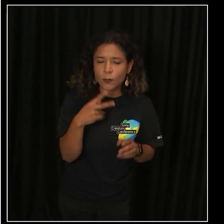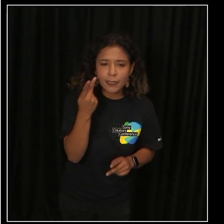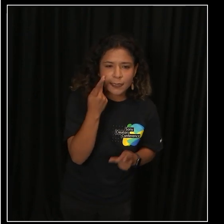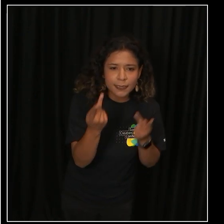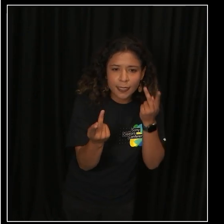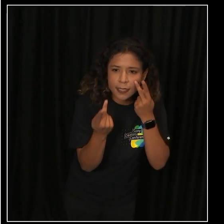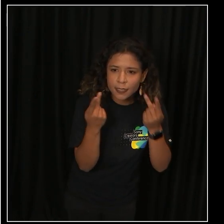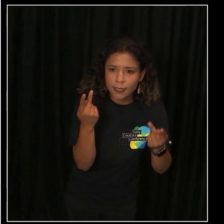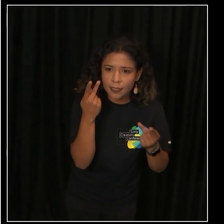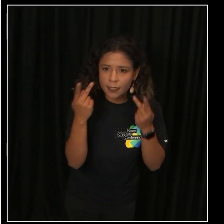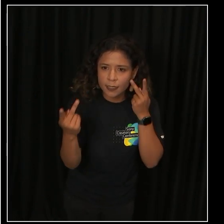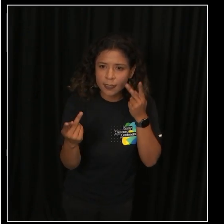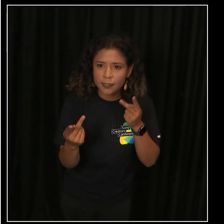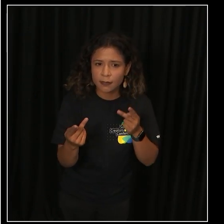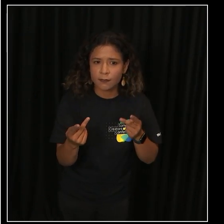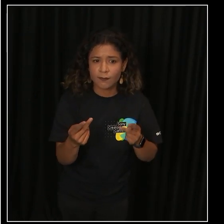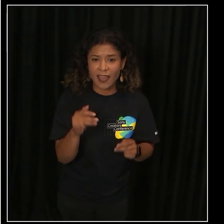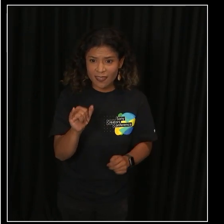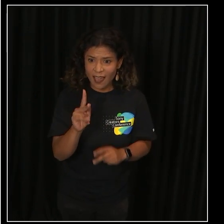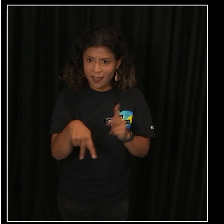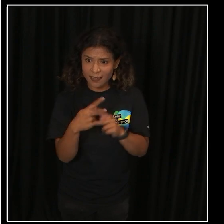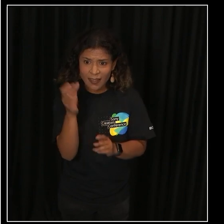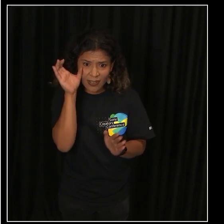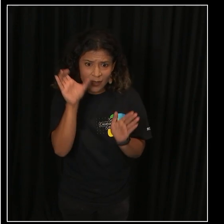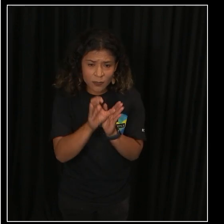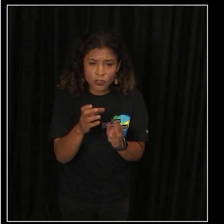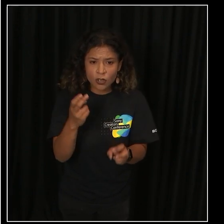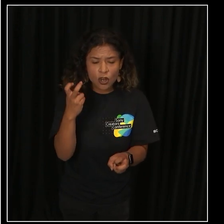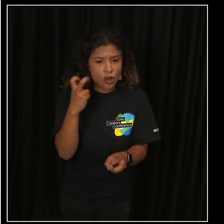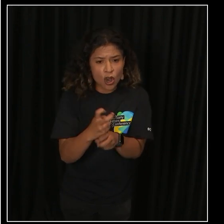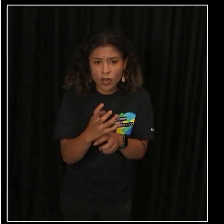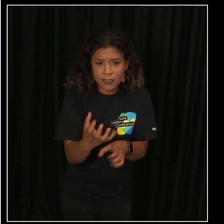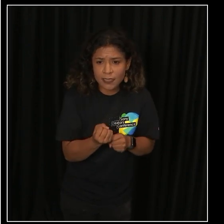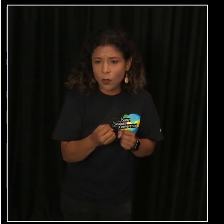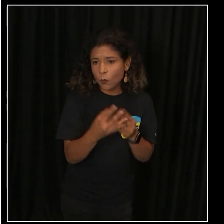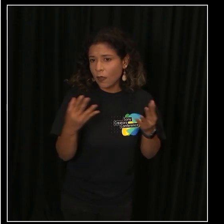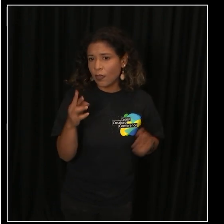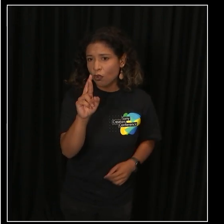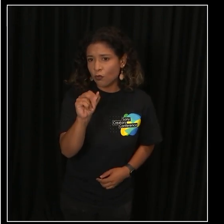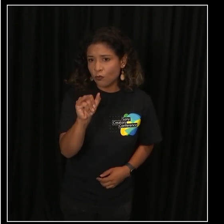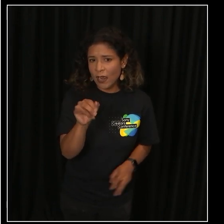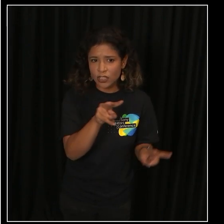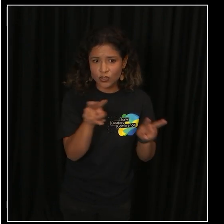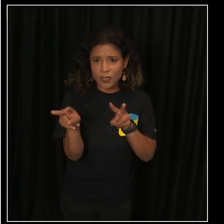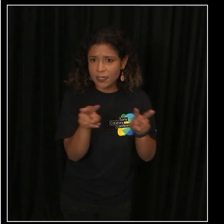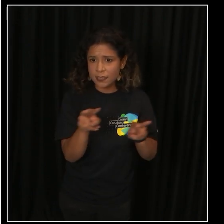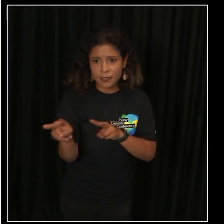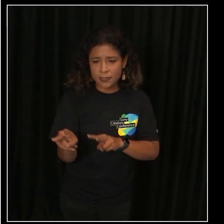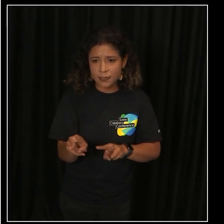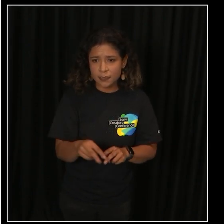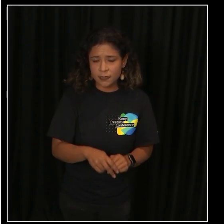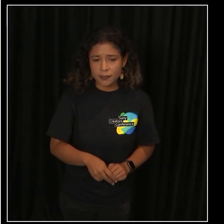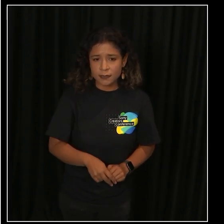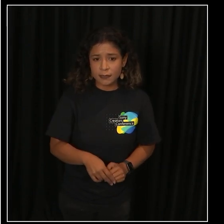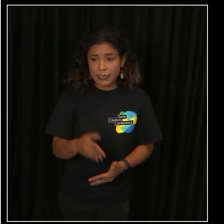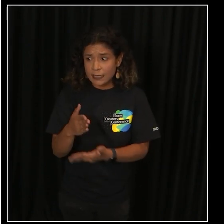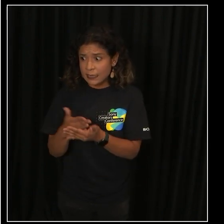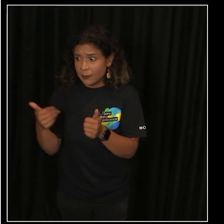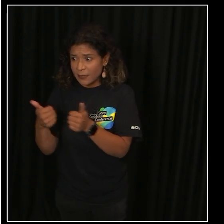are very, very hard to capture with non ray traced techniques. So in certain games where the ray tracing just isn't quite feasible yet